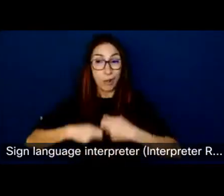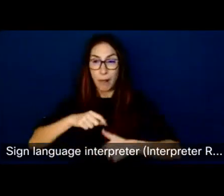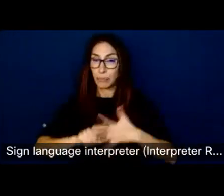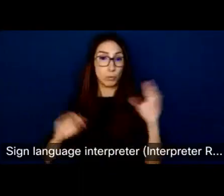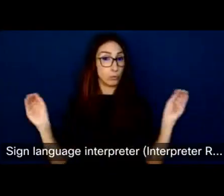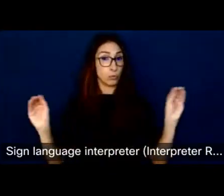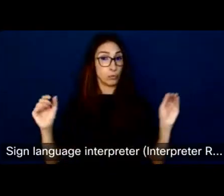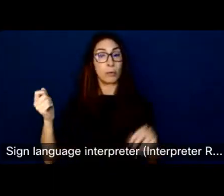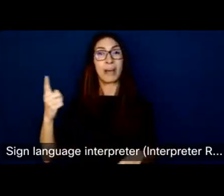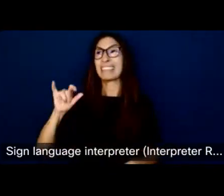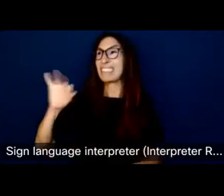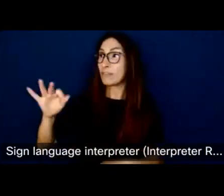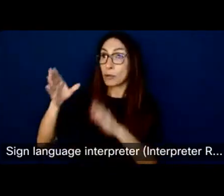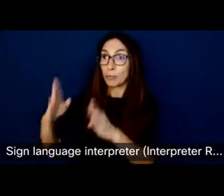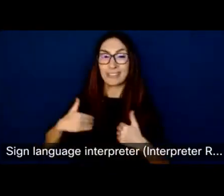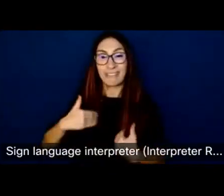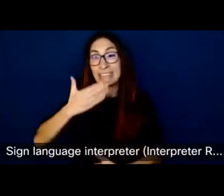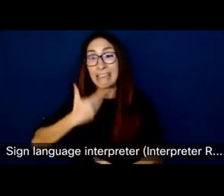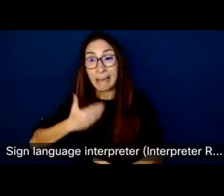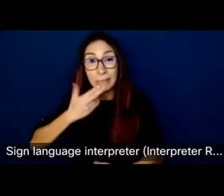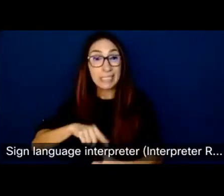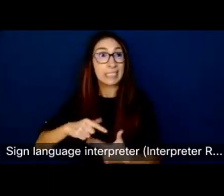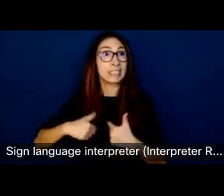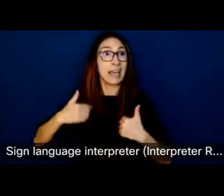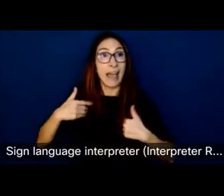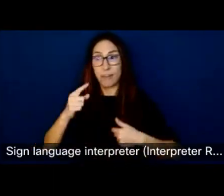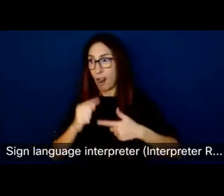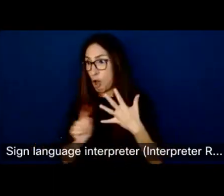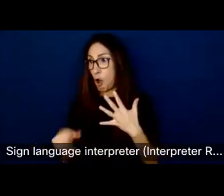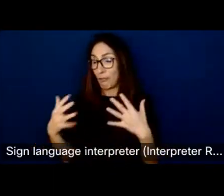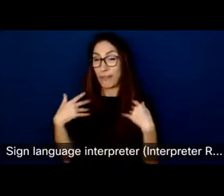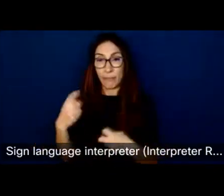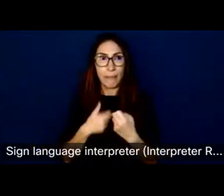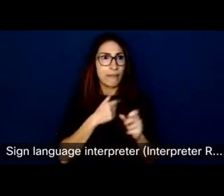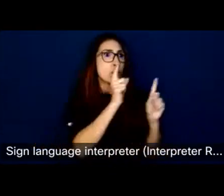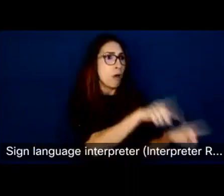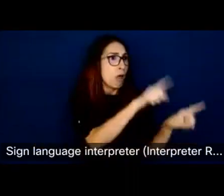has diabetes, that's potentially another specialist that they have to see. And all of this is happening in different places,